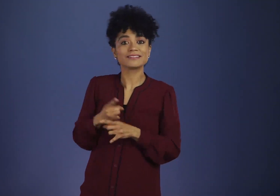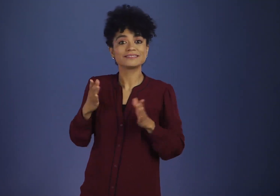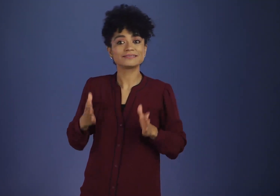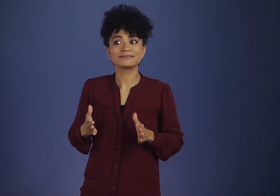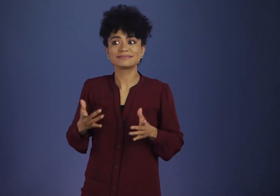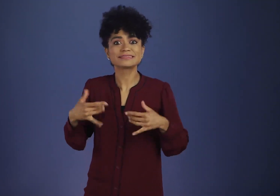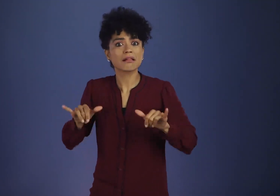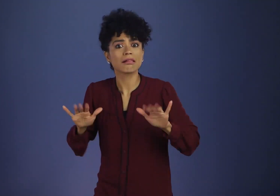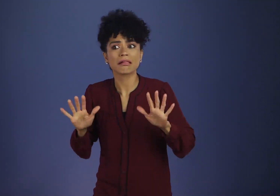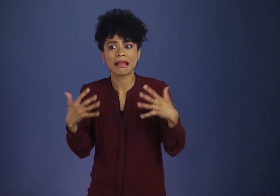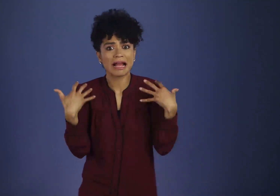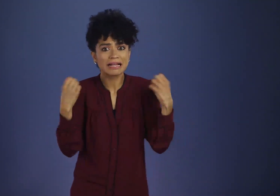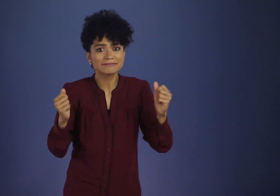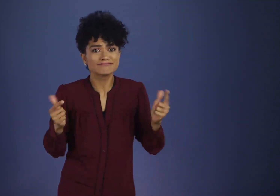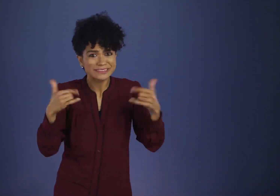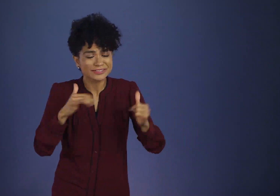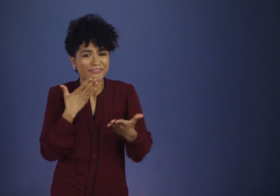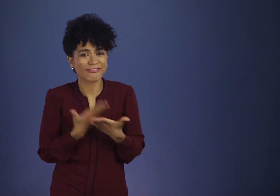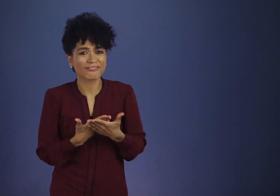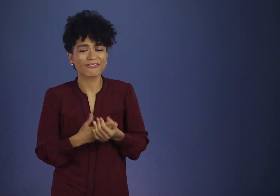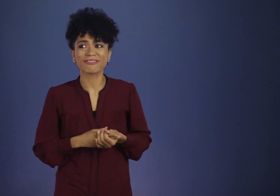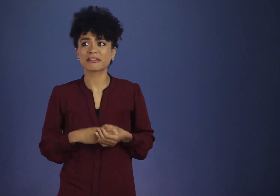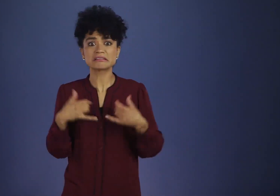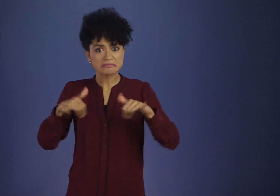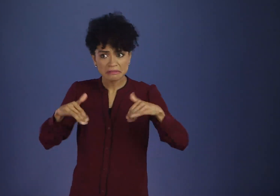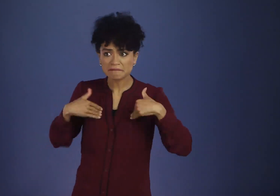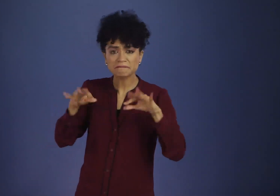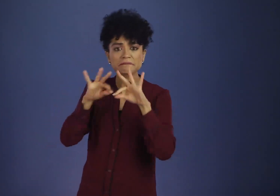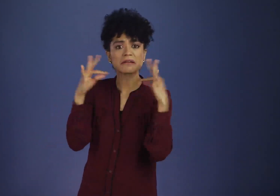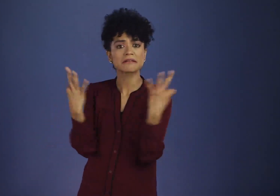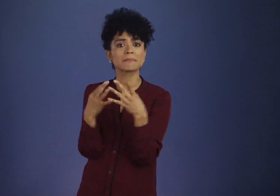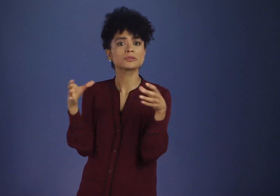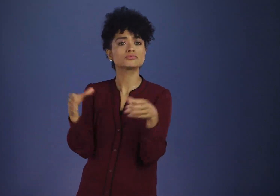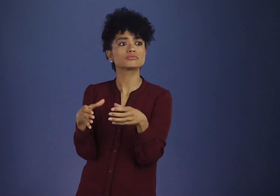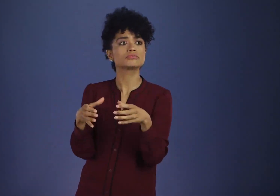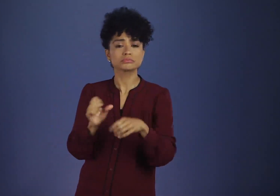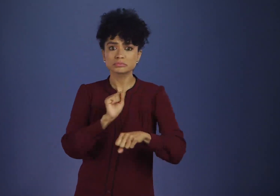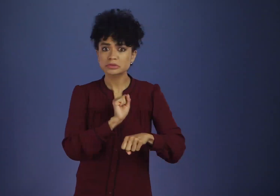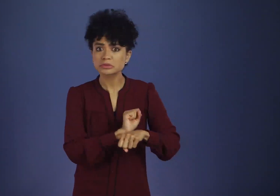and even two cars in the garage, began to recognize their alcoholism.